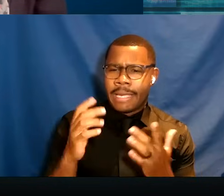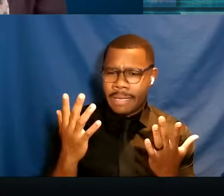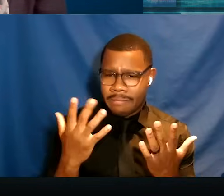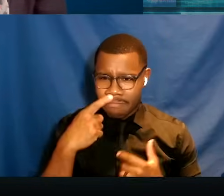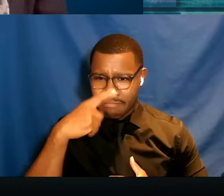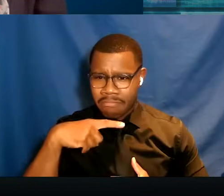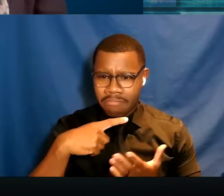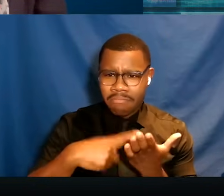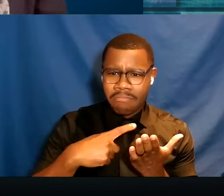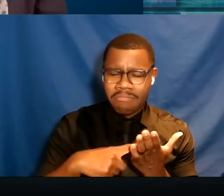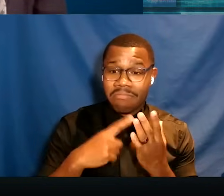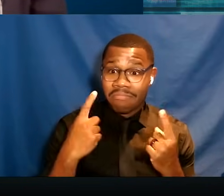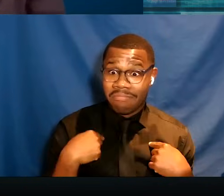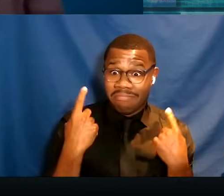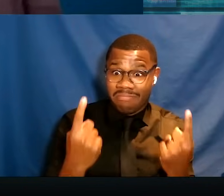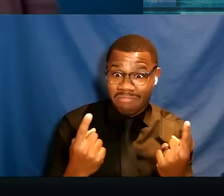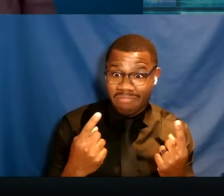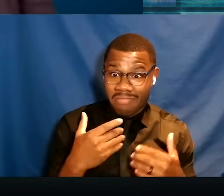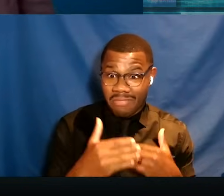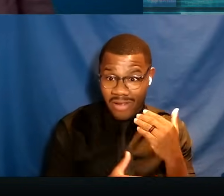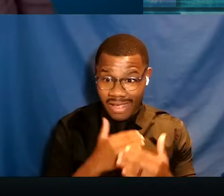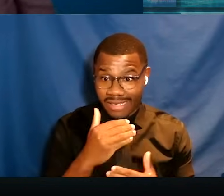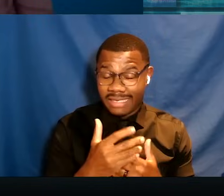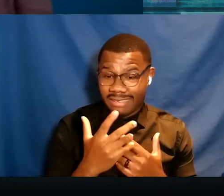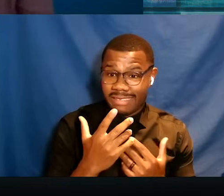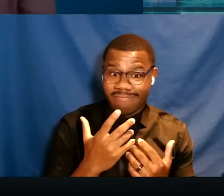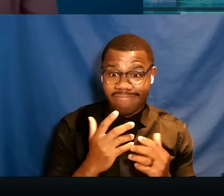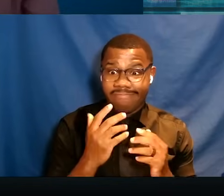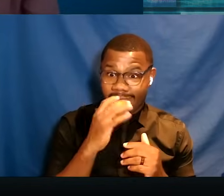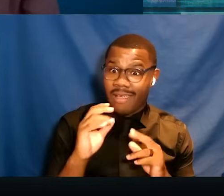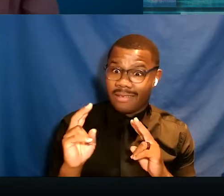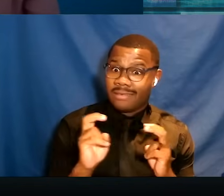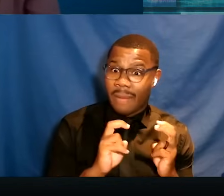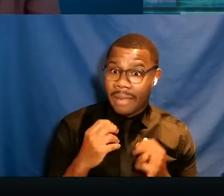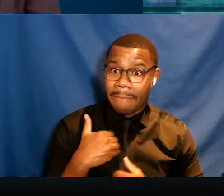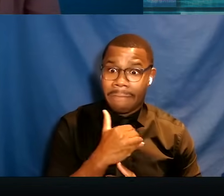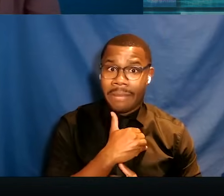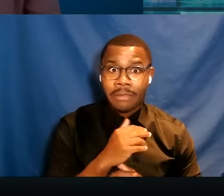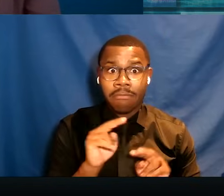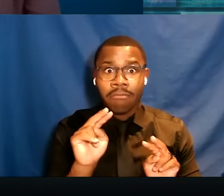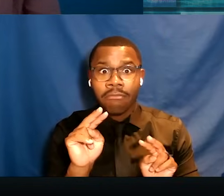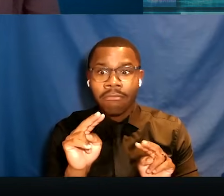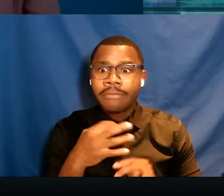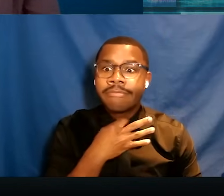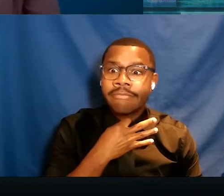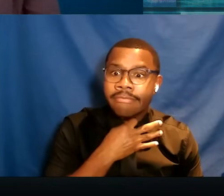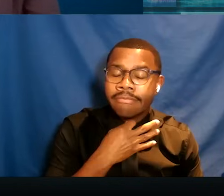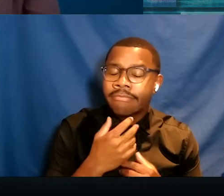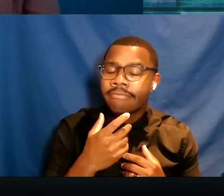throughout the W&W process for very good reasons. Our members have been very concerned about it. Do you wanna share some of what's happened